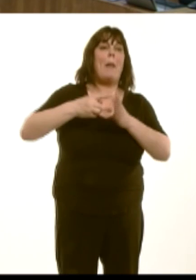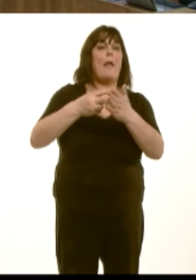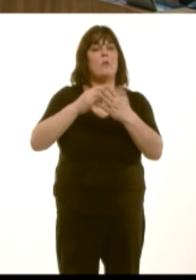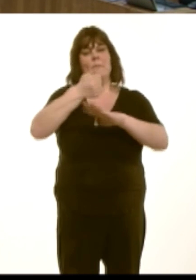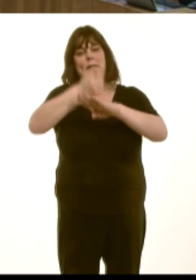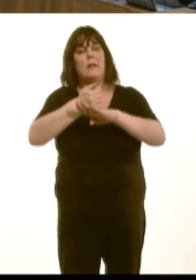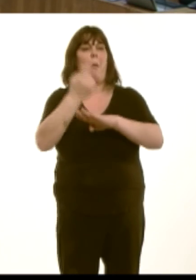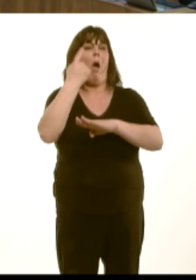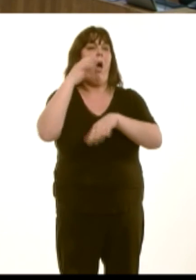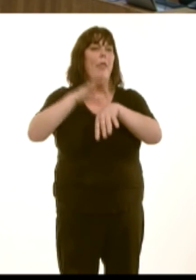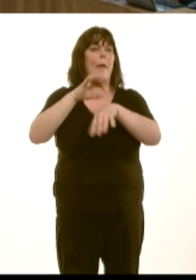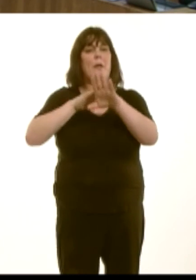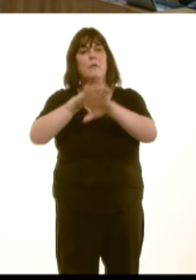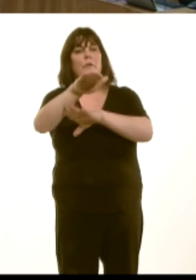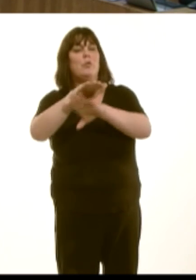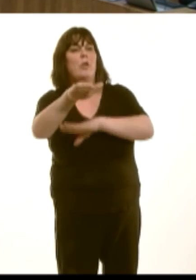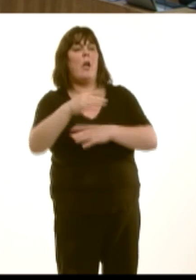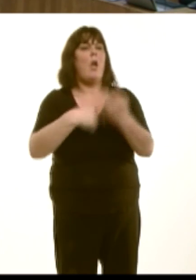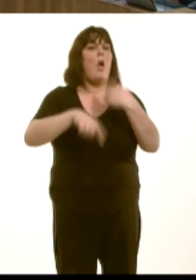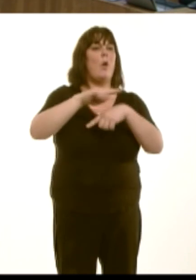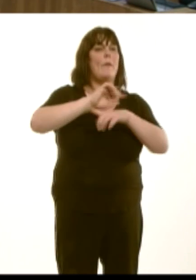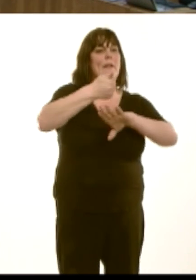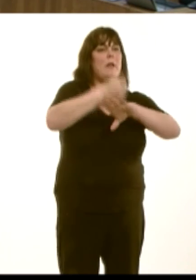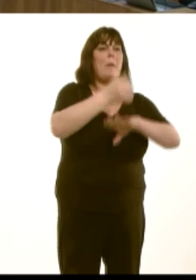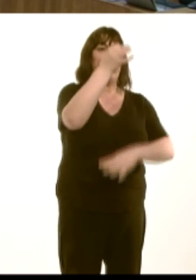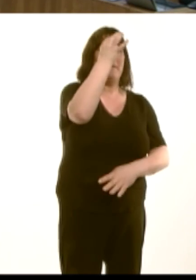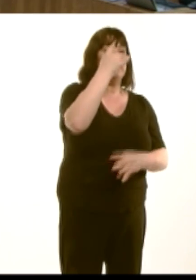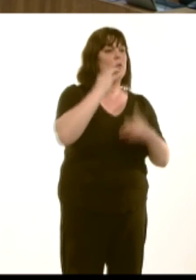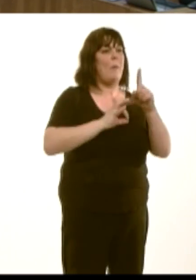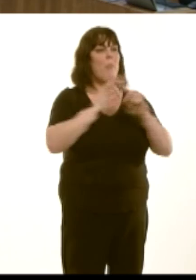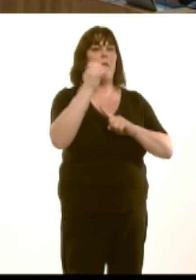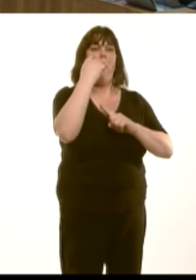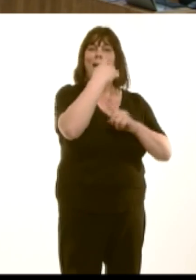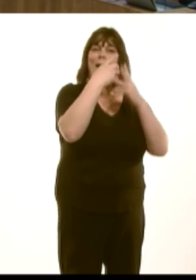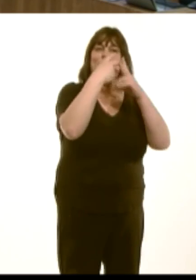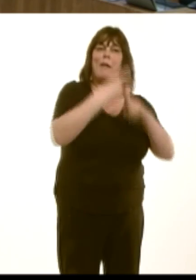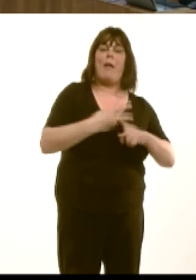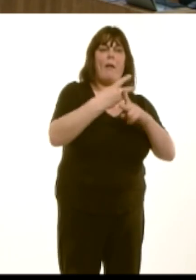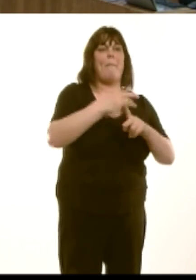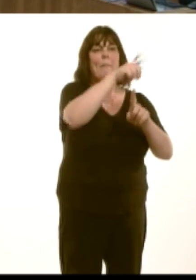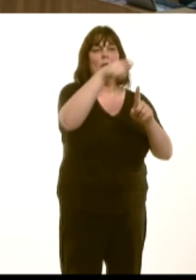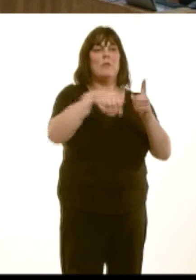Local eye care groups have been established and funding committed to improve eye care services for patients in South Wales Central. Andrew R.T.